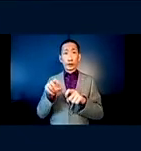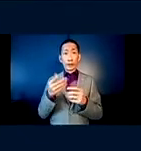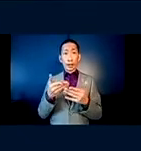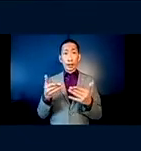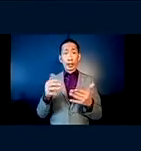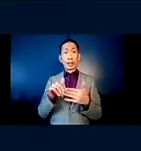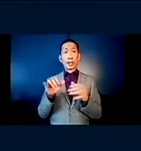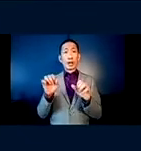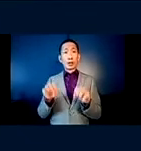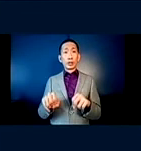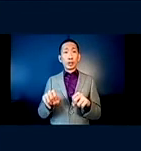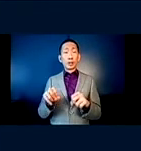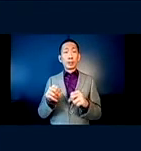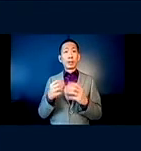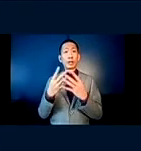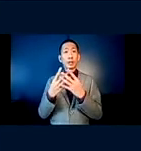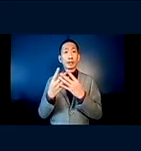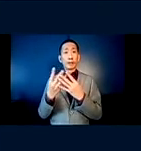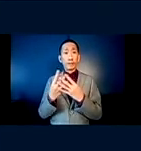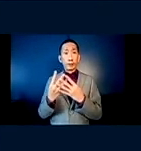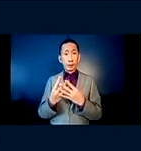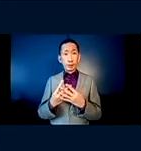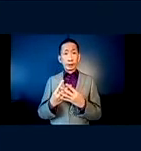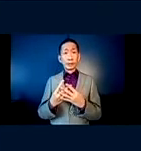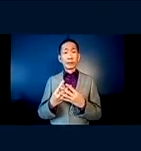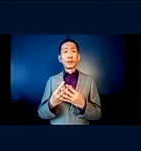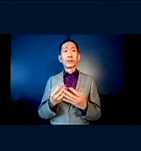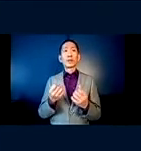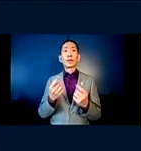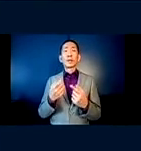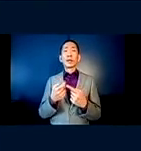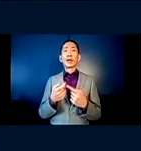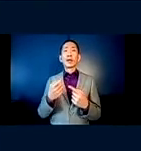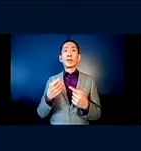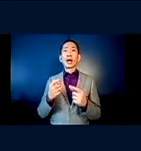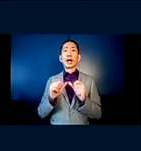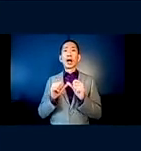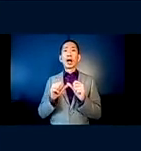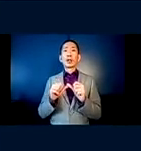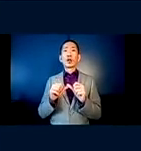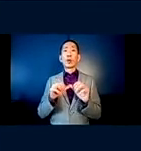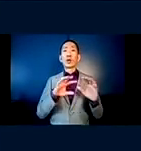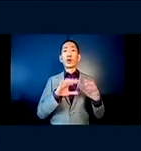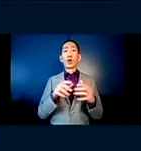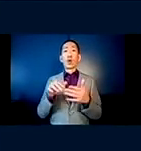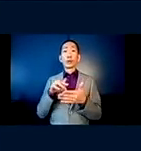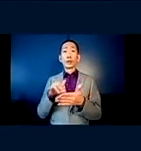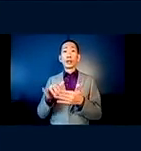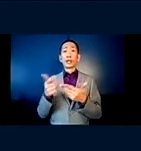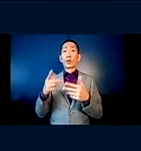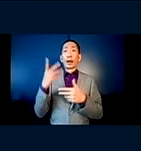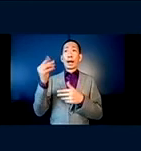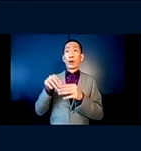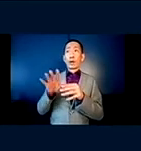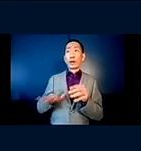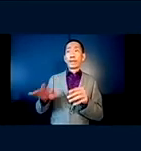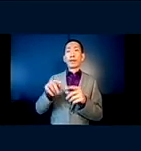NEED FOR SURVEY ITEMS THAT COULD BE FIELDED MANY BY ONGOING COHORT STUDIES ALREADY OUT IN